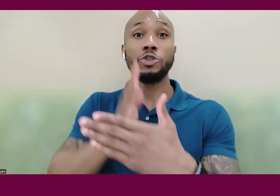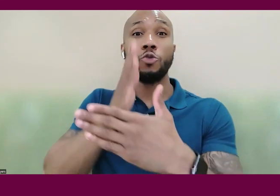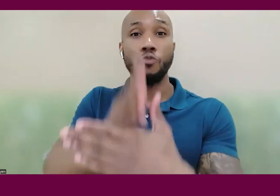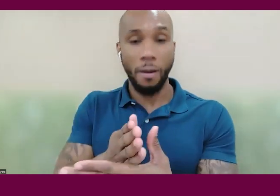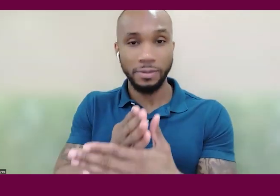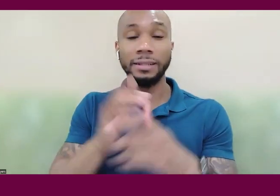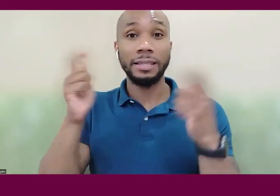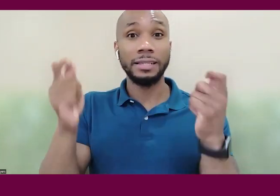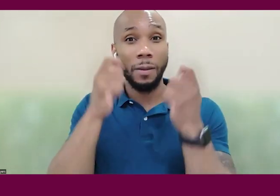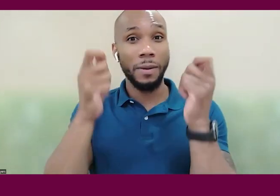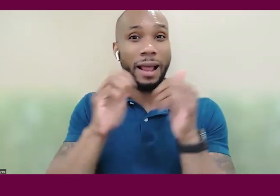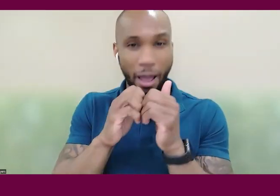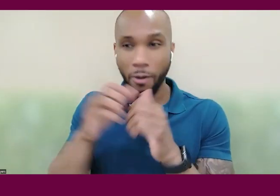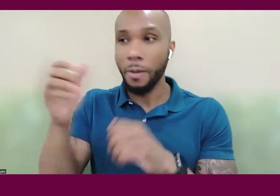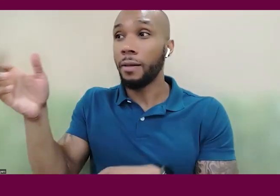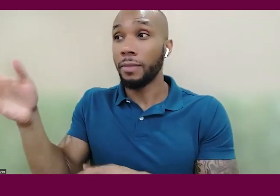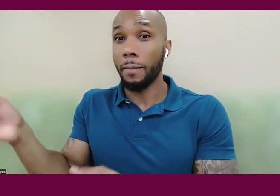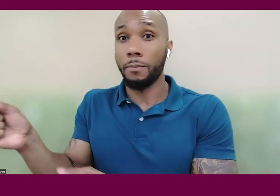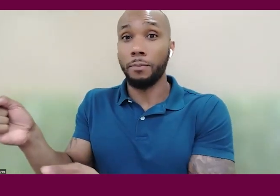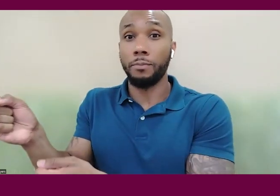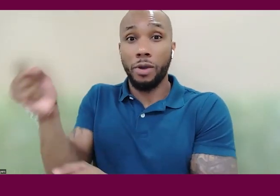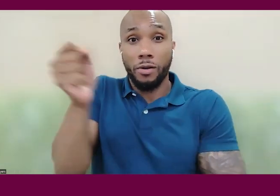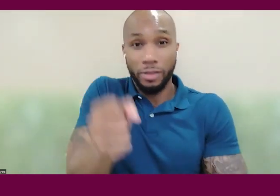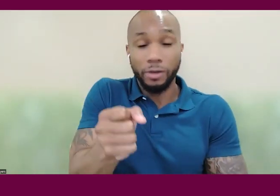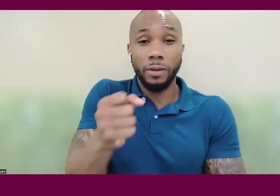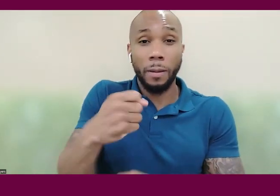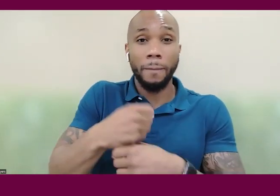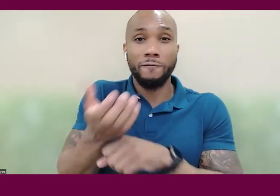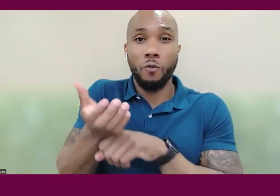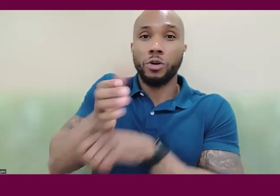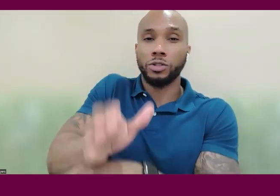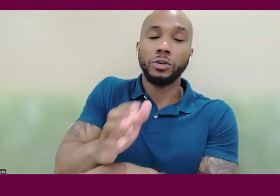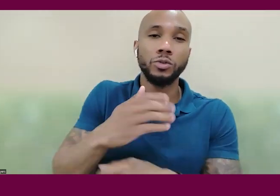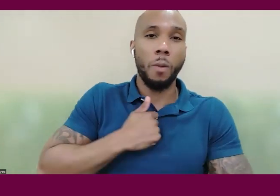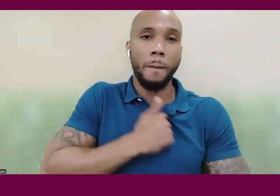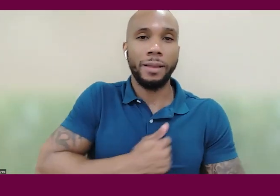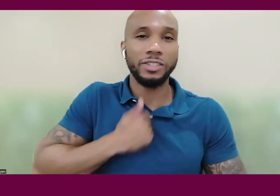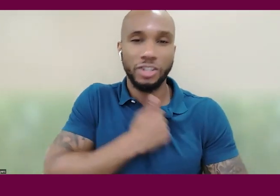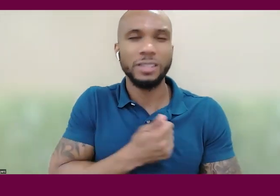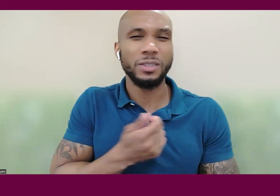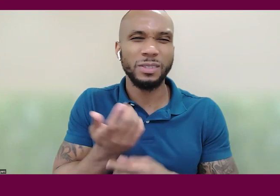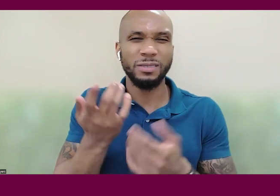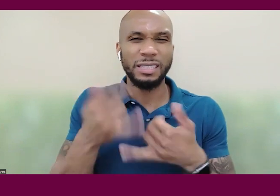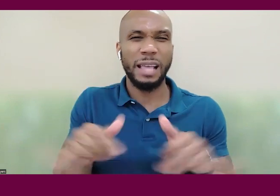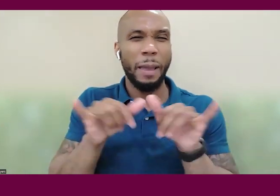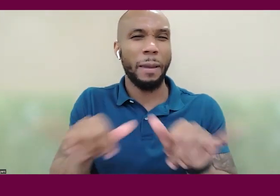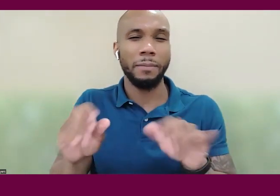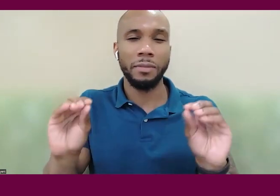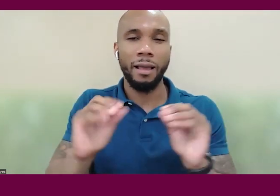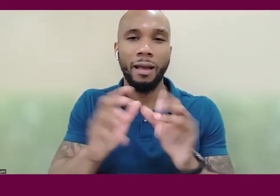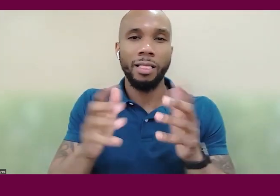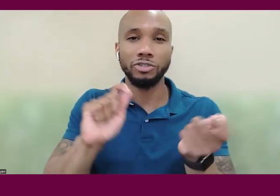the ceremony by bringing her there to apologize to everybody. It's about the same. Not much has changed. Ashley Inkumsah: Exactly, yeah.